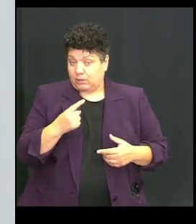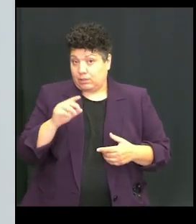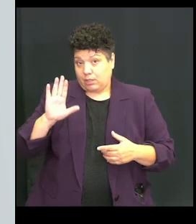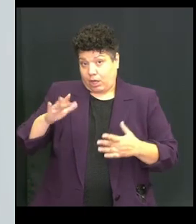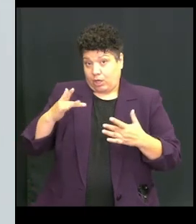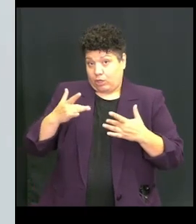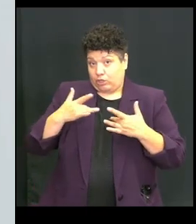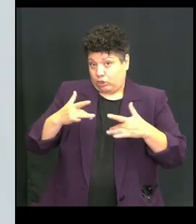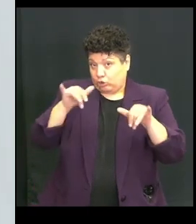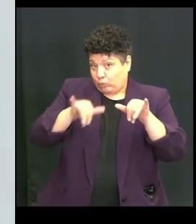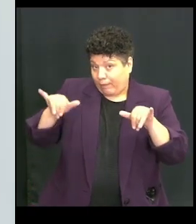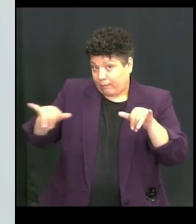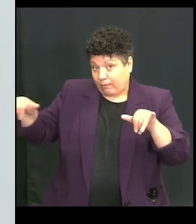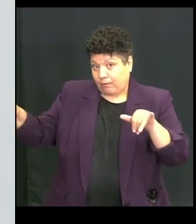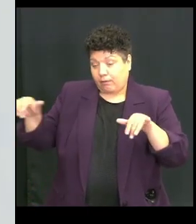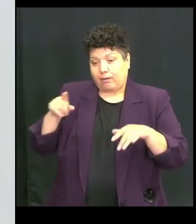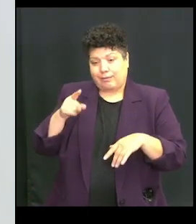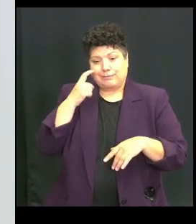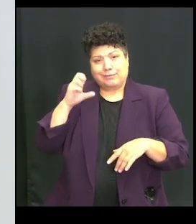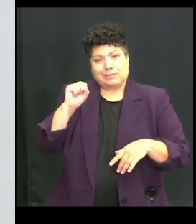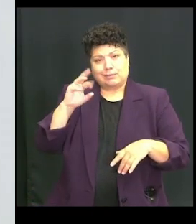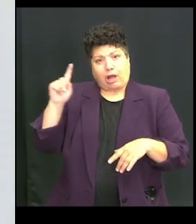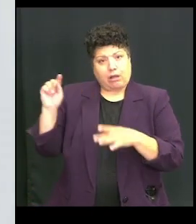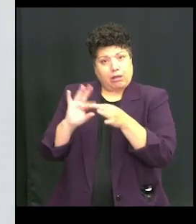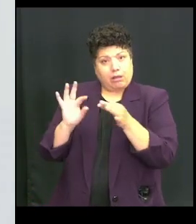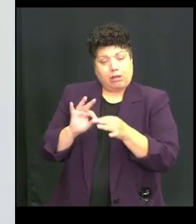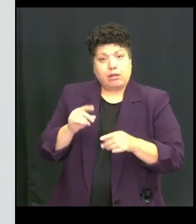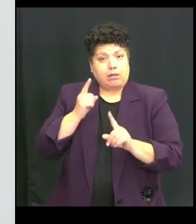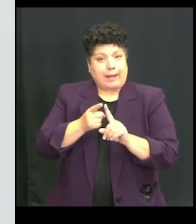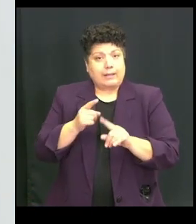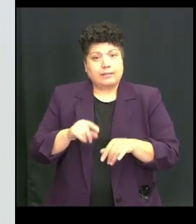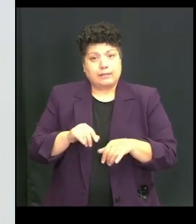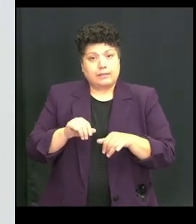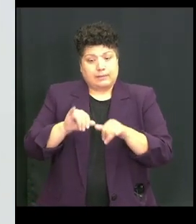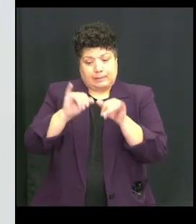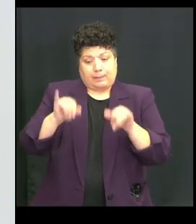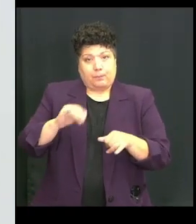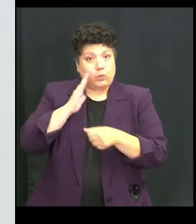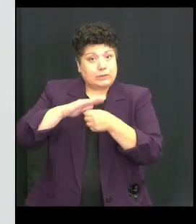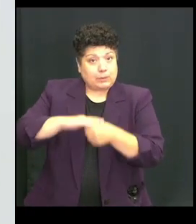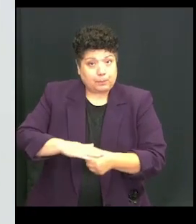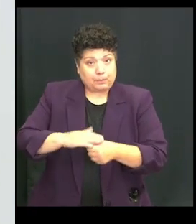And like everything else, Scott, you mentioned systemic racism and Canadians finally understanding